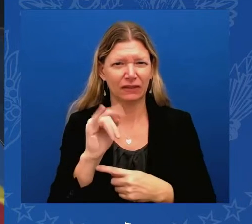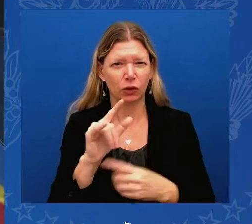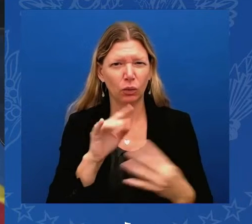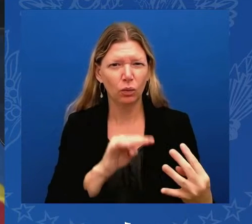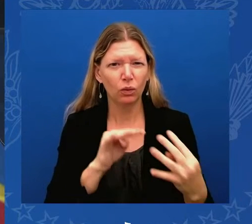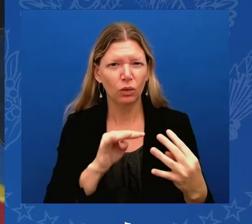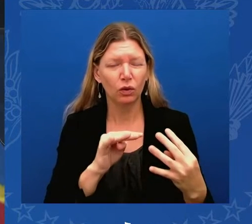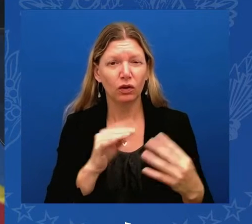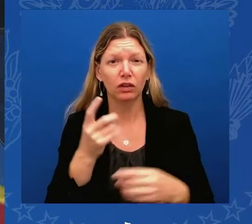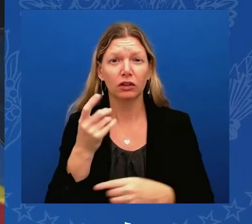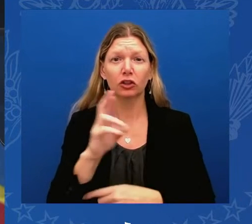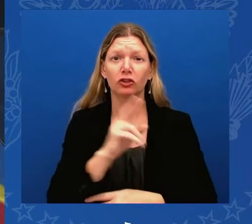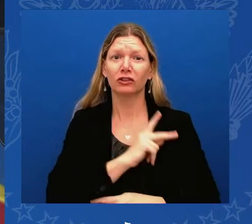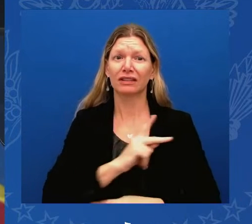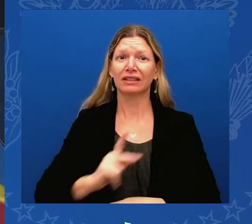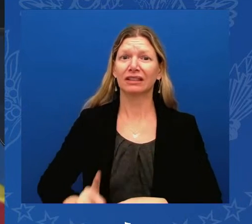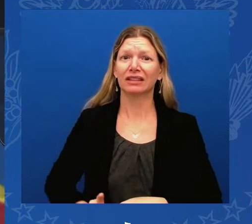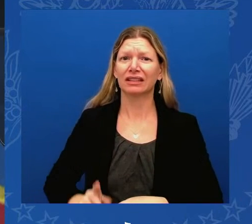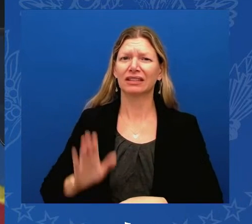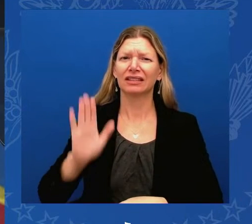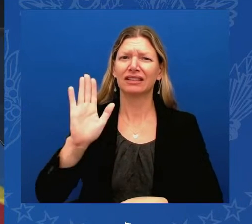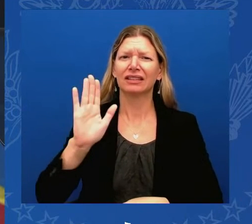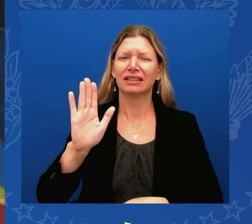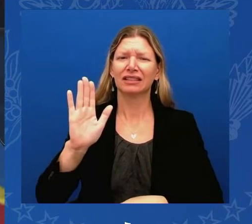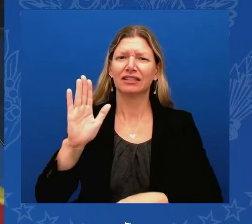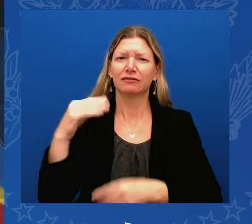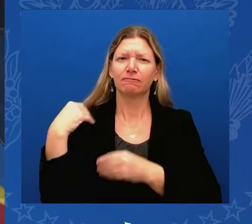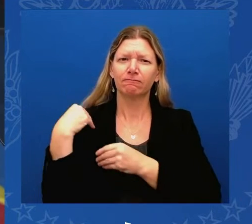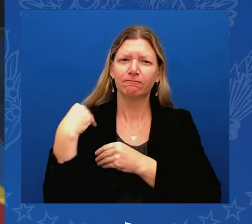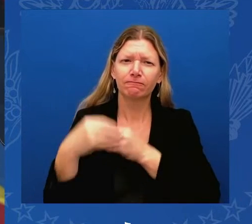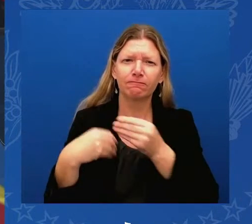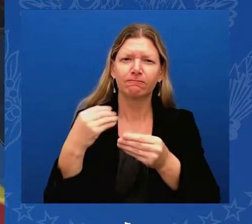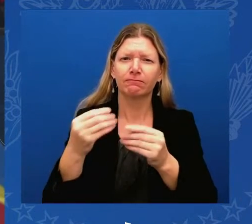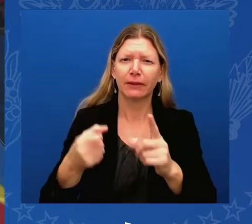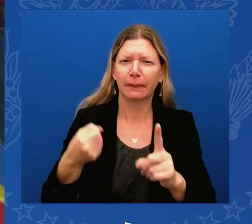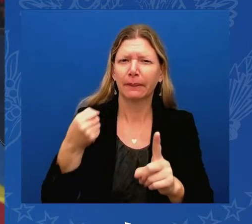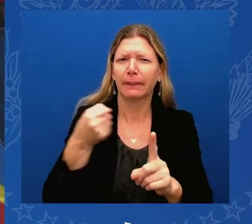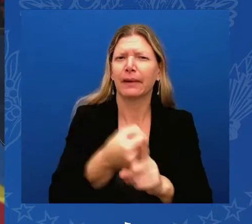I left the fancy law firm I had just joined and decided to become a public defender